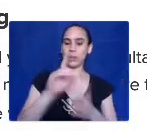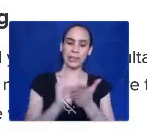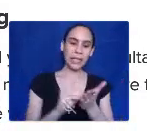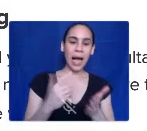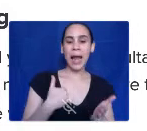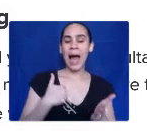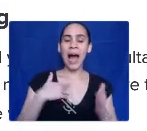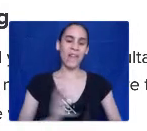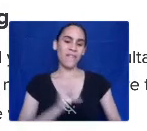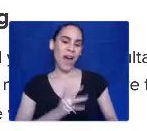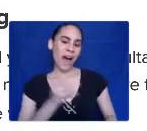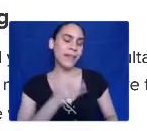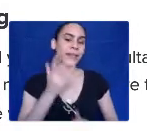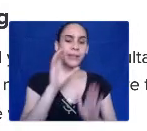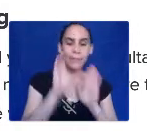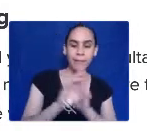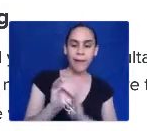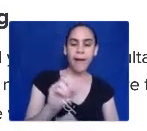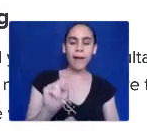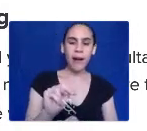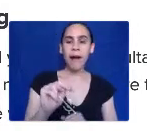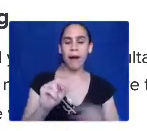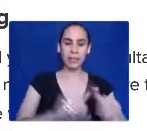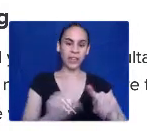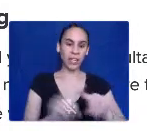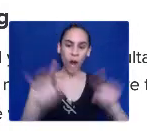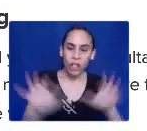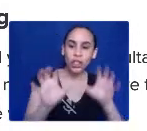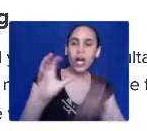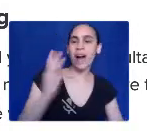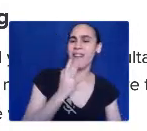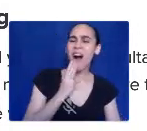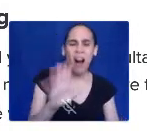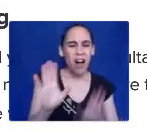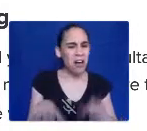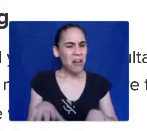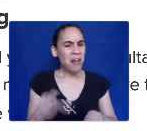these crazy colors there's nothing wrong with that necessarily but i want you to focus on the content